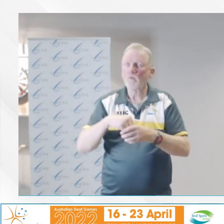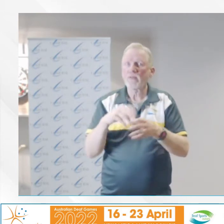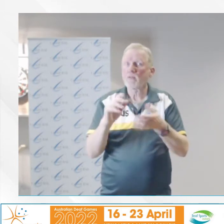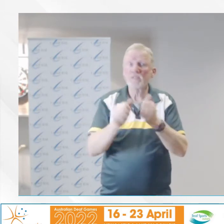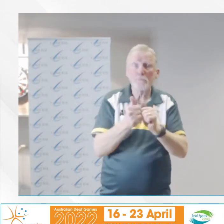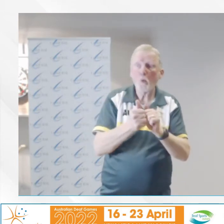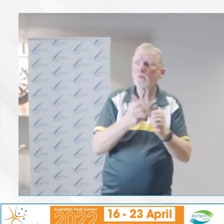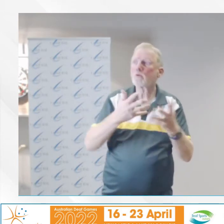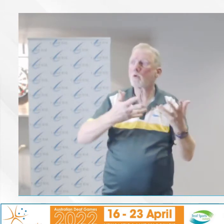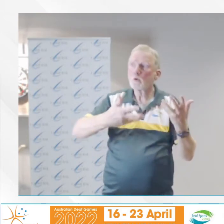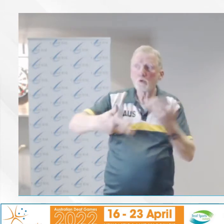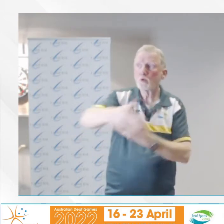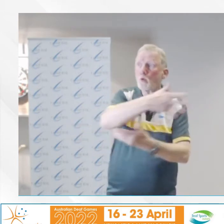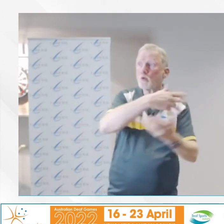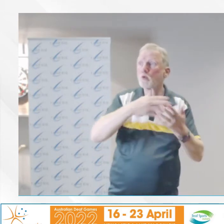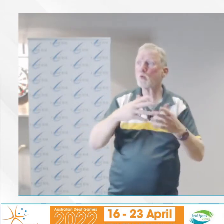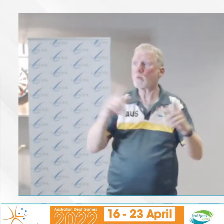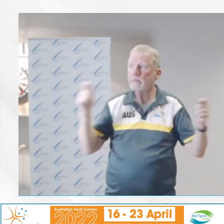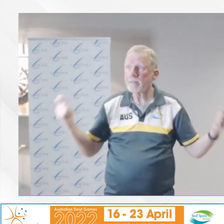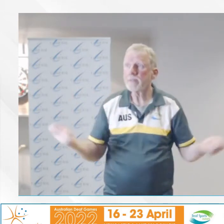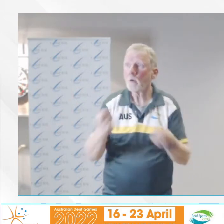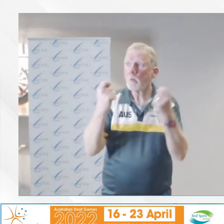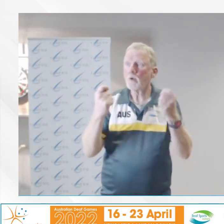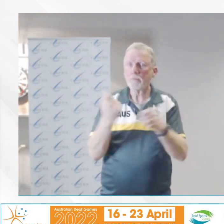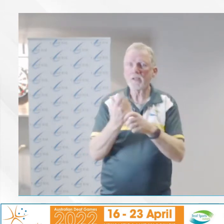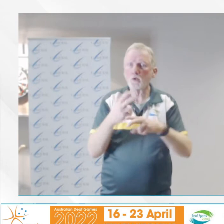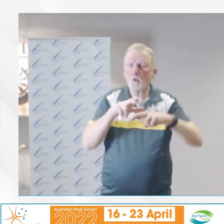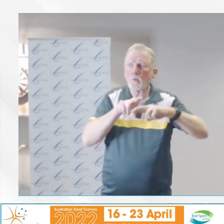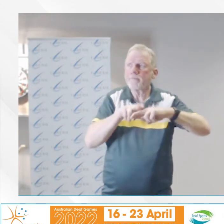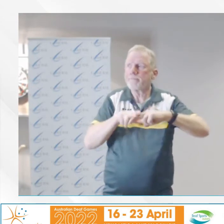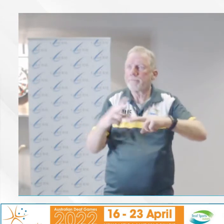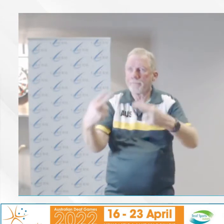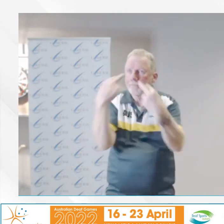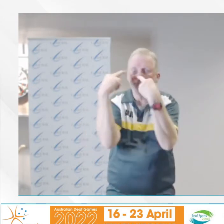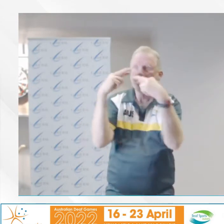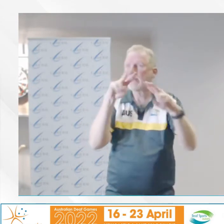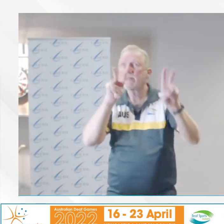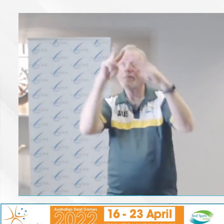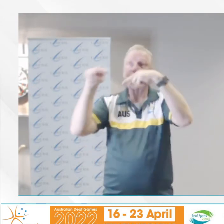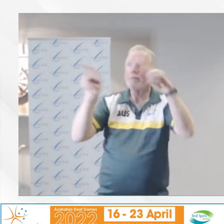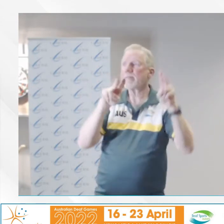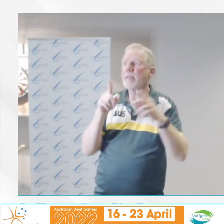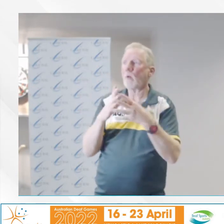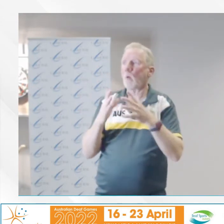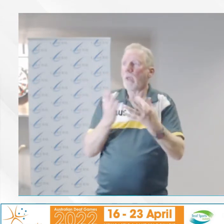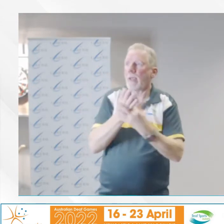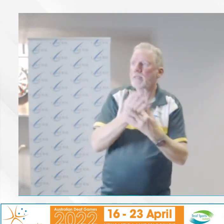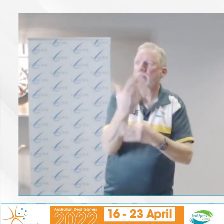the deafblind community that's here to ensure that they're included in the social programs